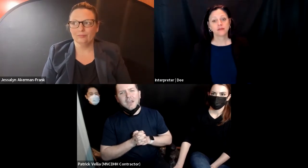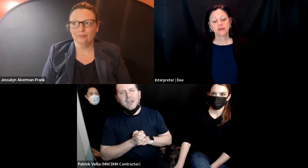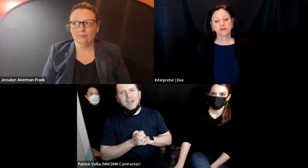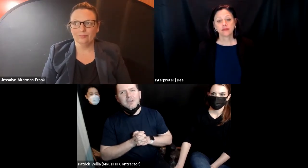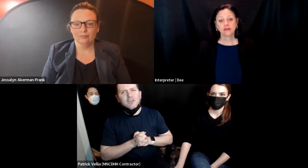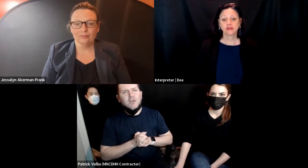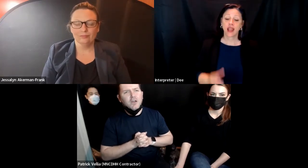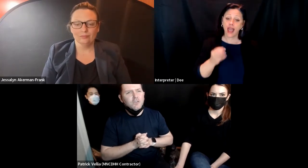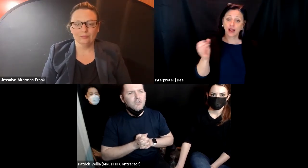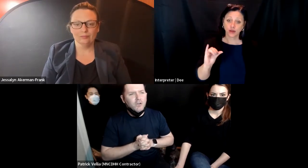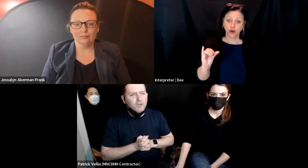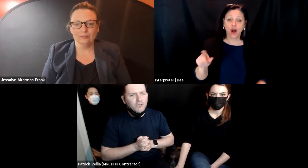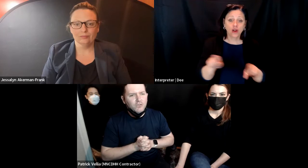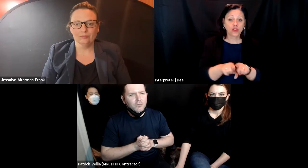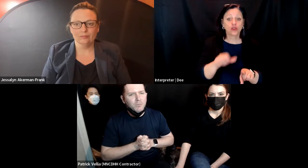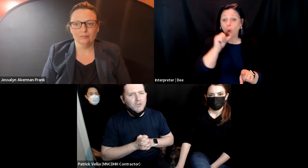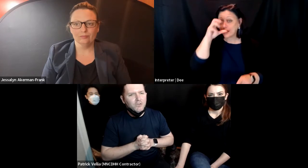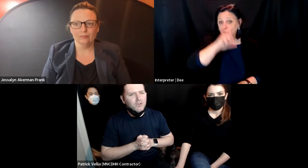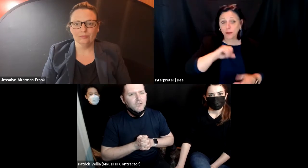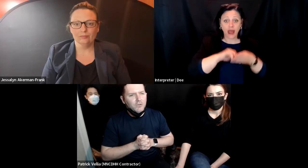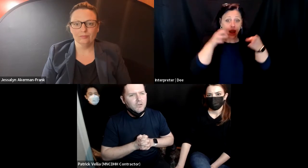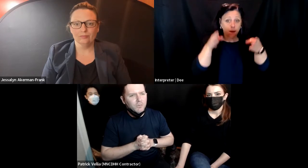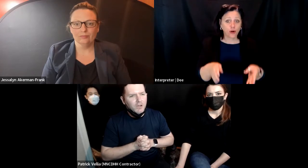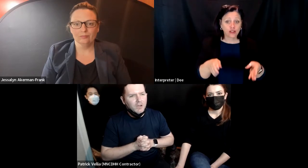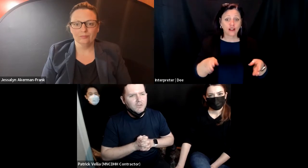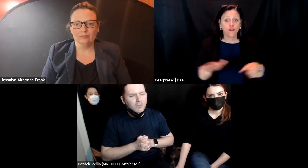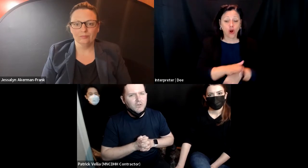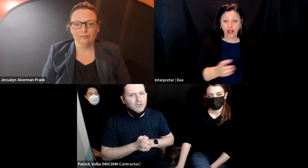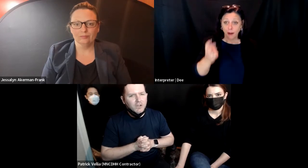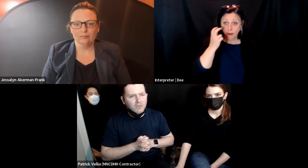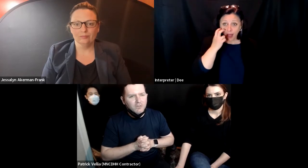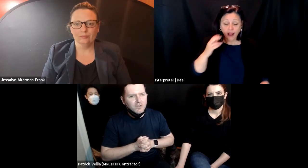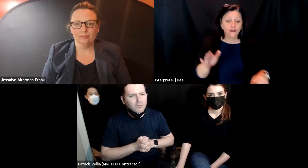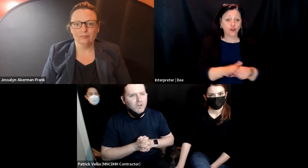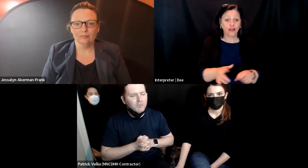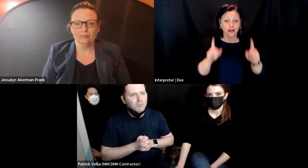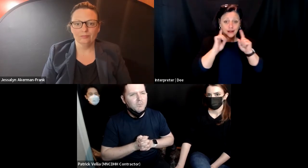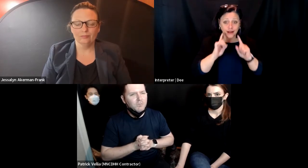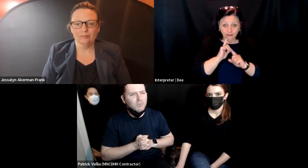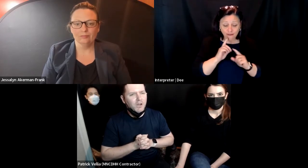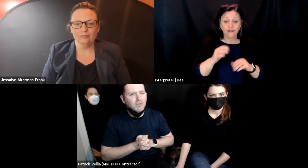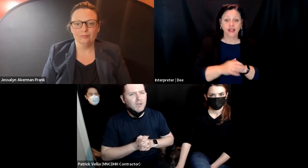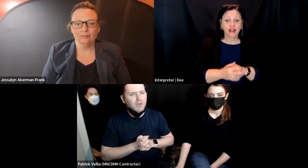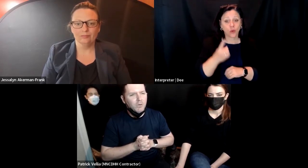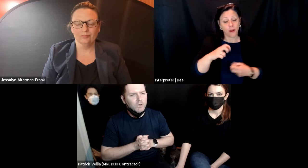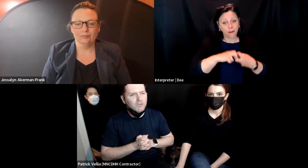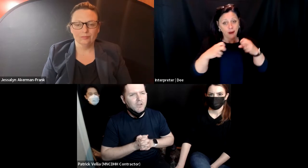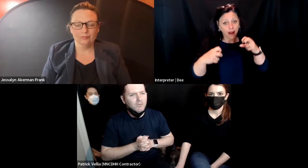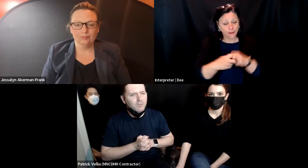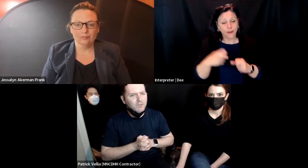the person.